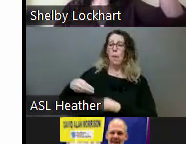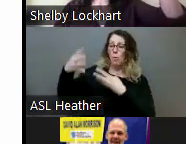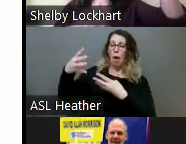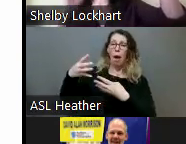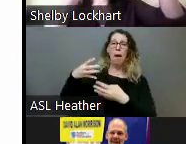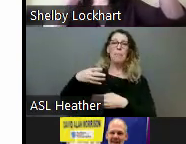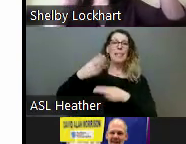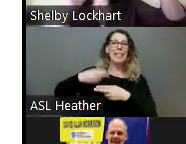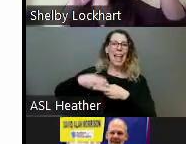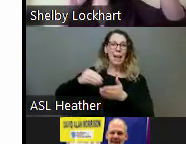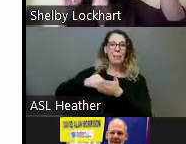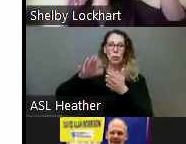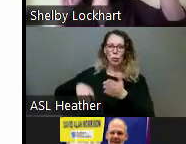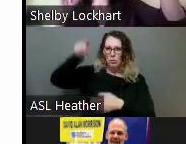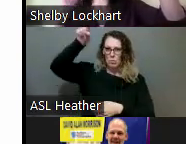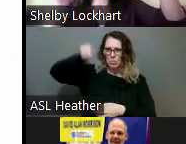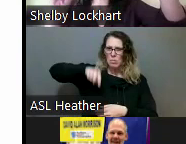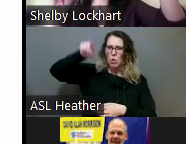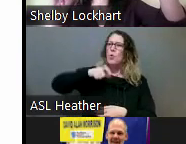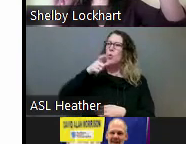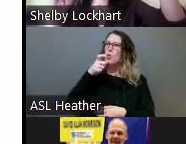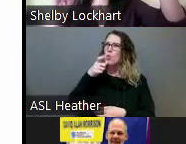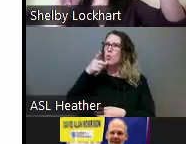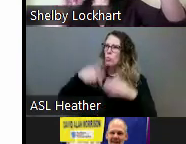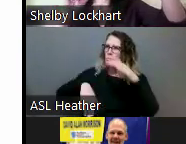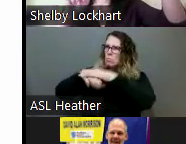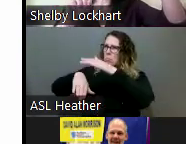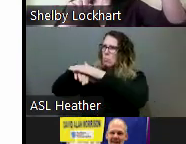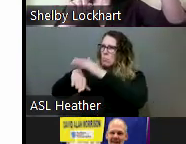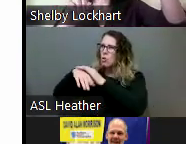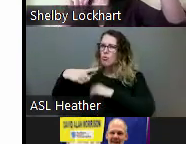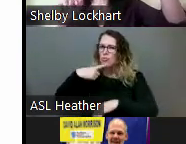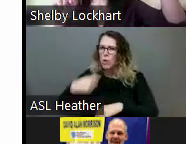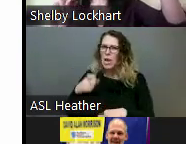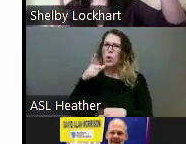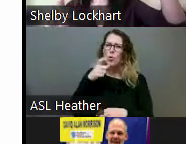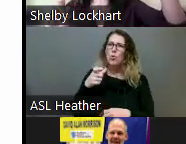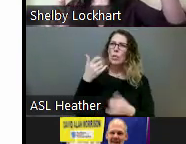names and go okay who has thresholded to Red, who's still in the green, who's still in the